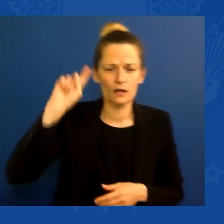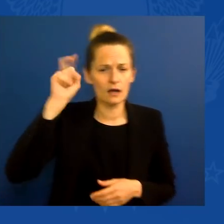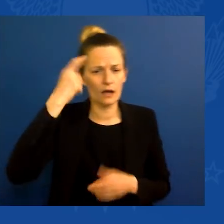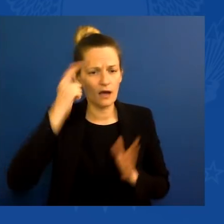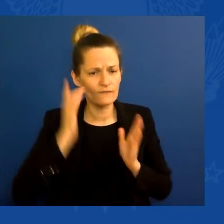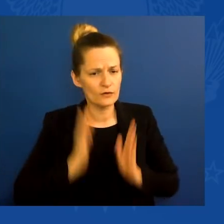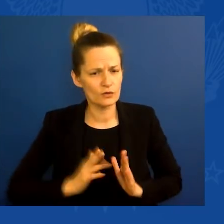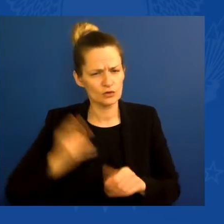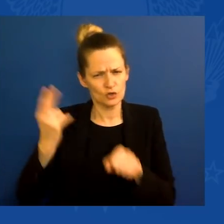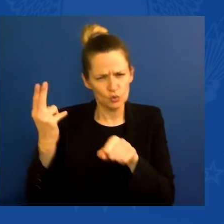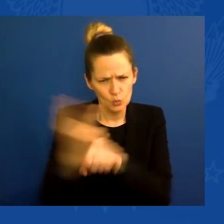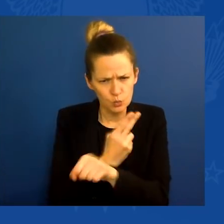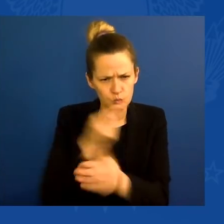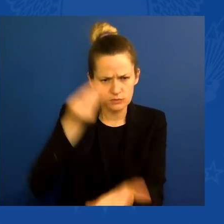when crime historically spikes.